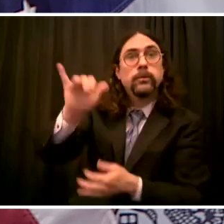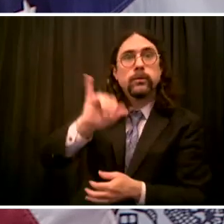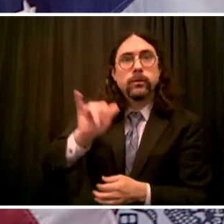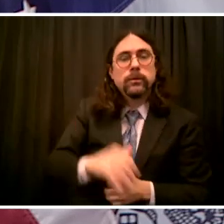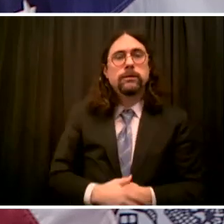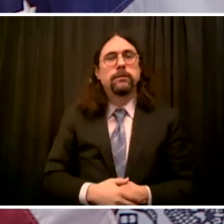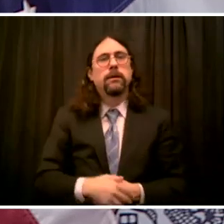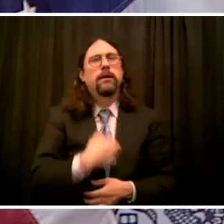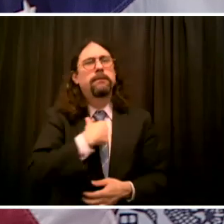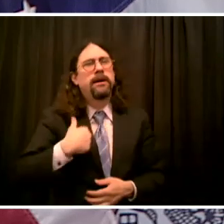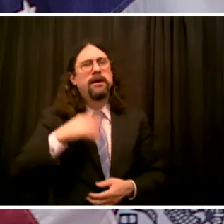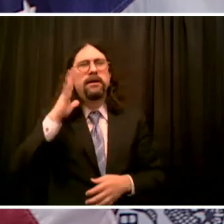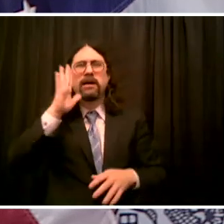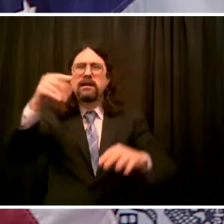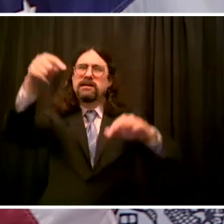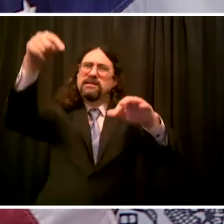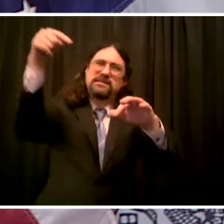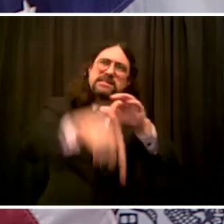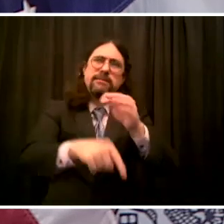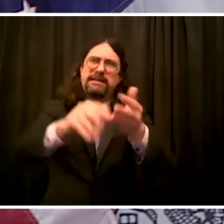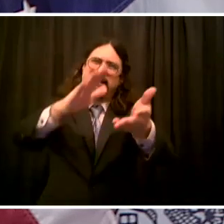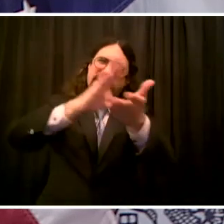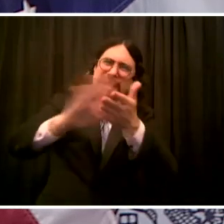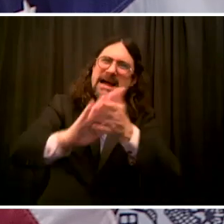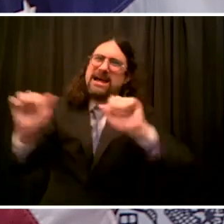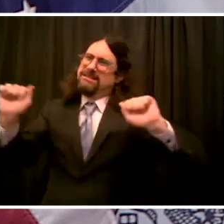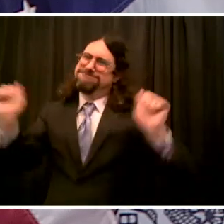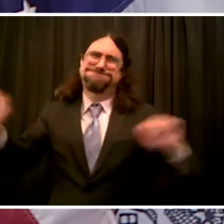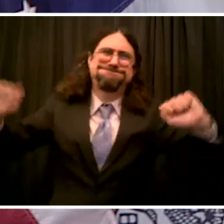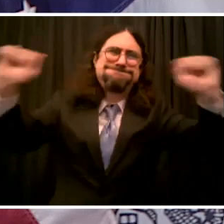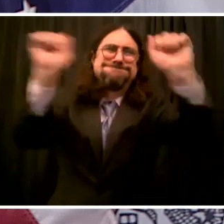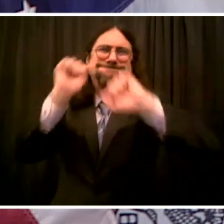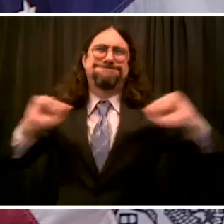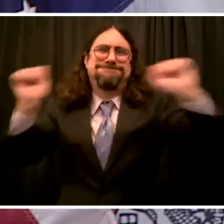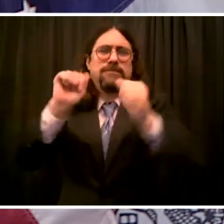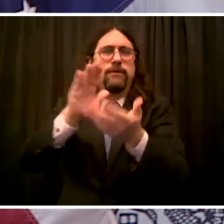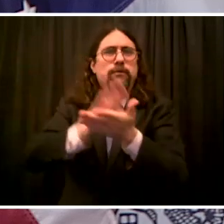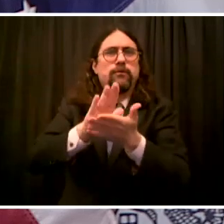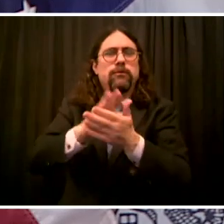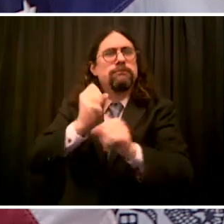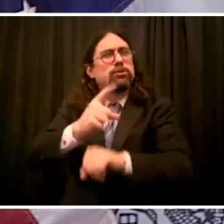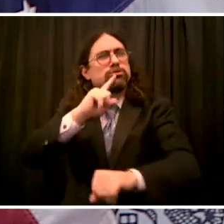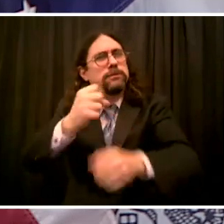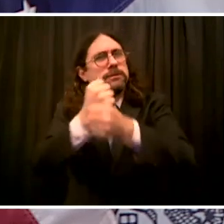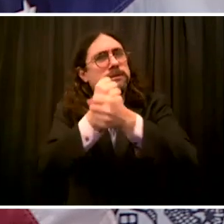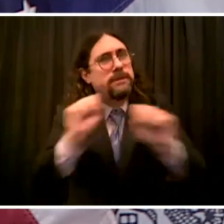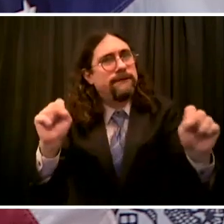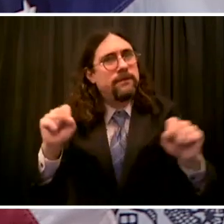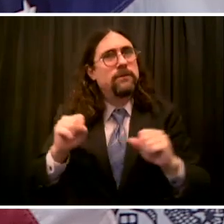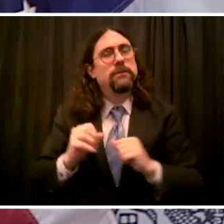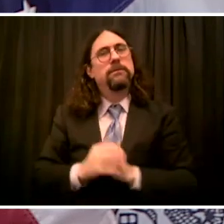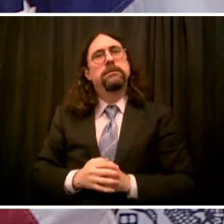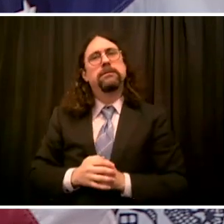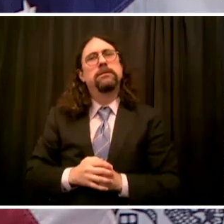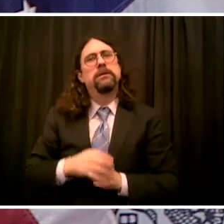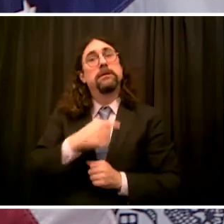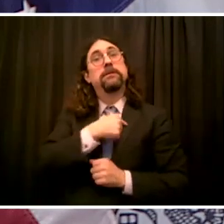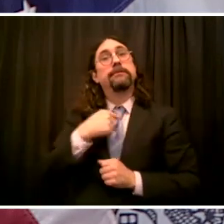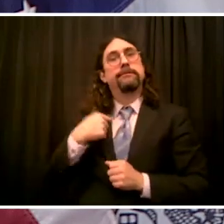SAFE. THE CLEANING REGIMENTS, FOR EXAMPLE. AND WE'RE GOING TO HAVE A PLAN "A" WHICH IS TO